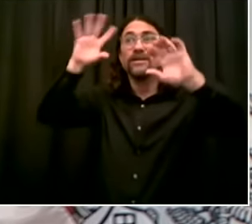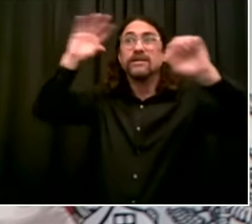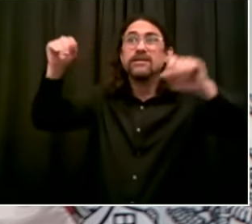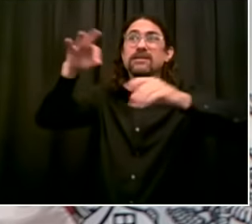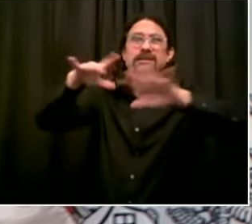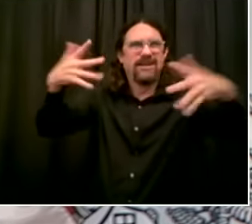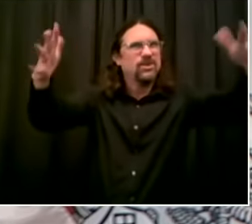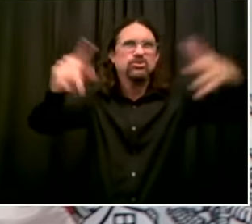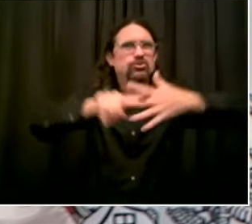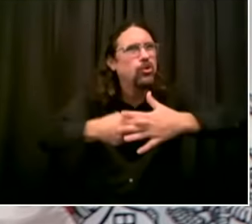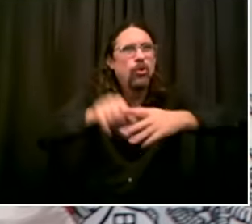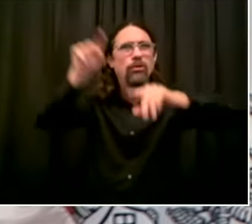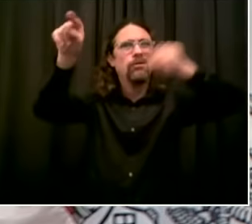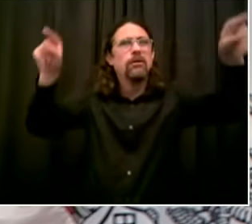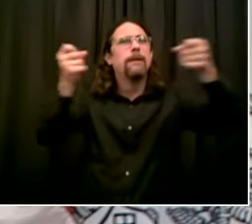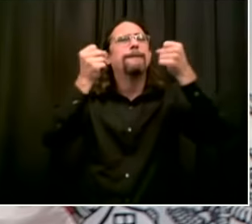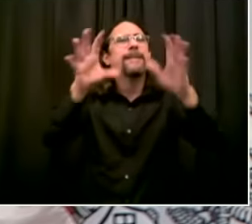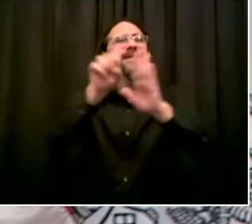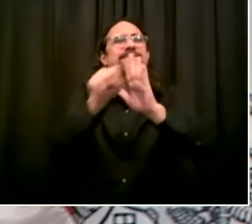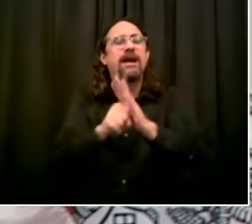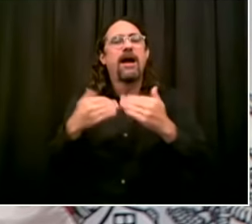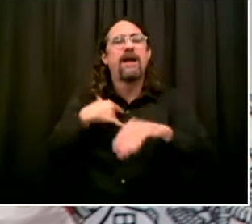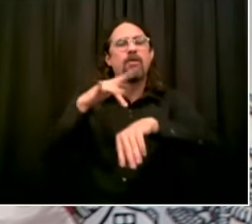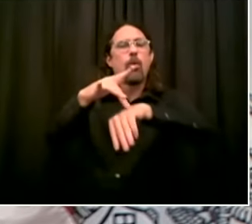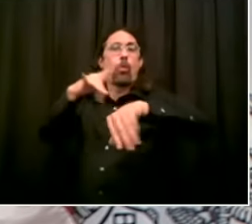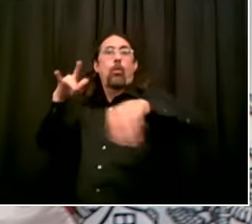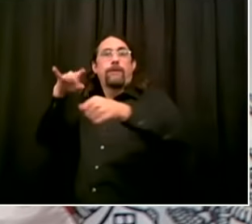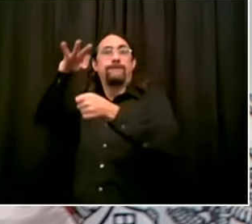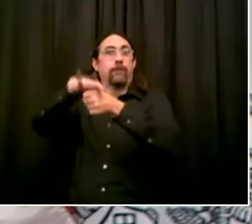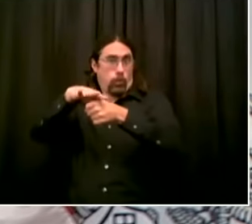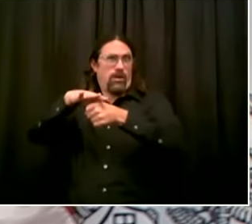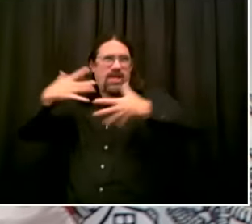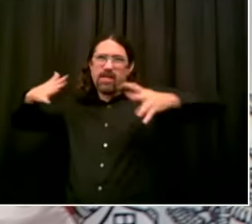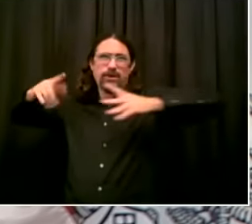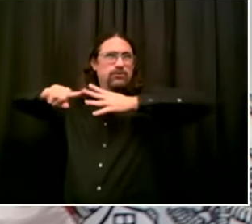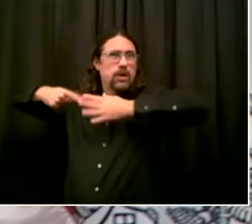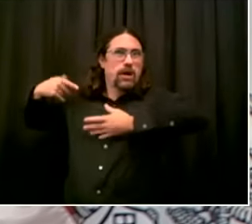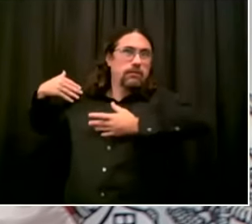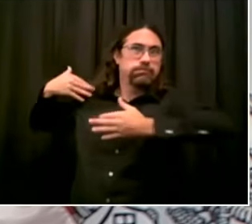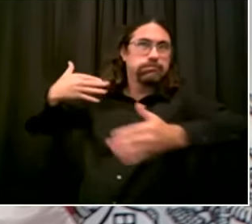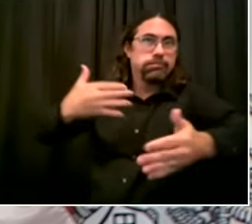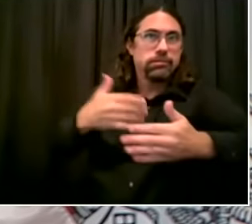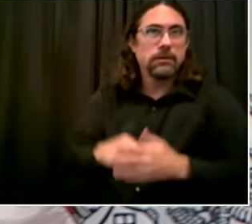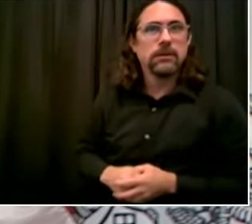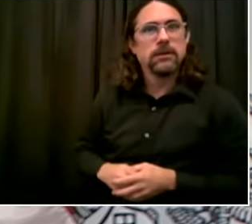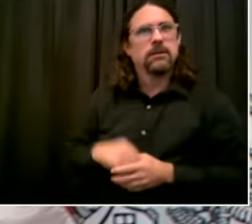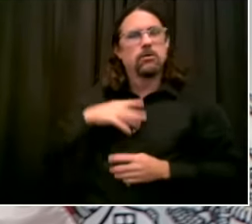PURPOSELY DISCOURAGE